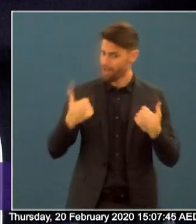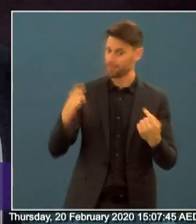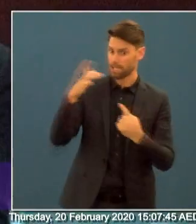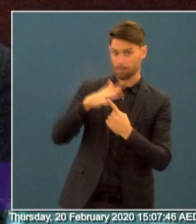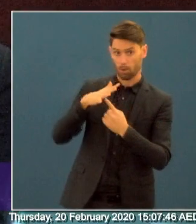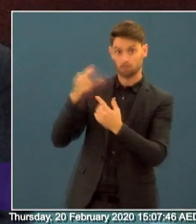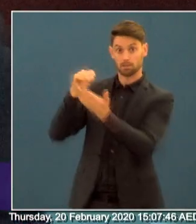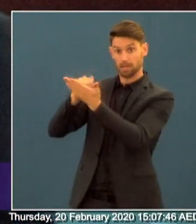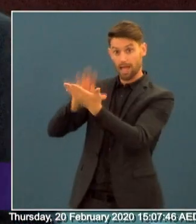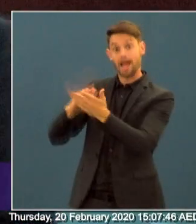Thank you.